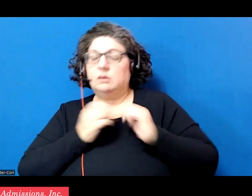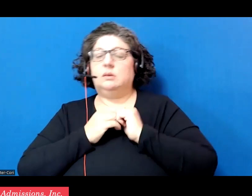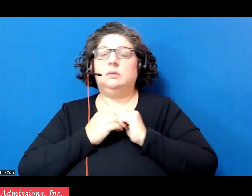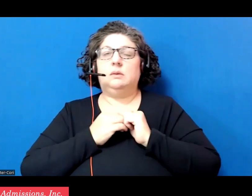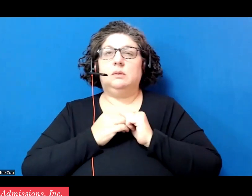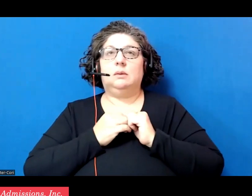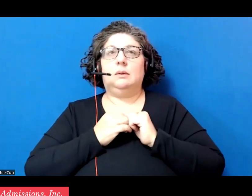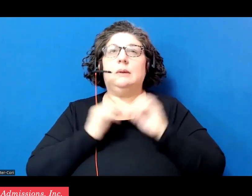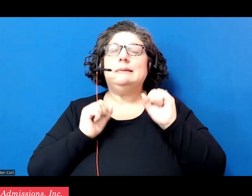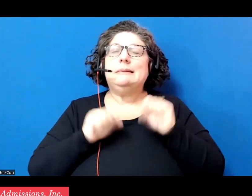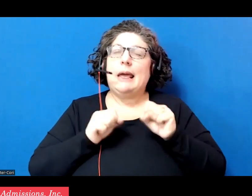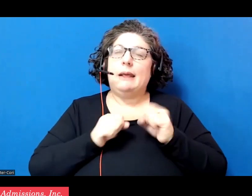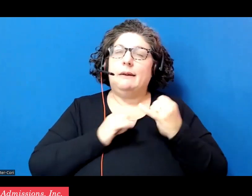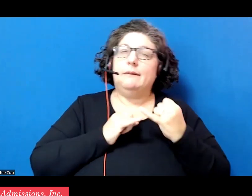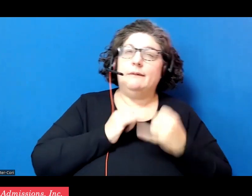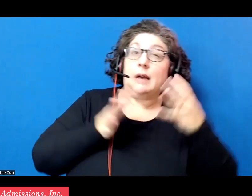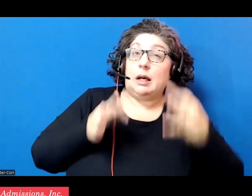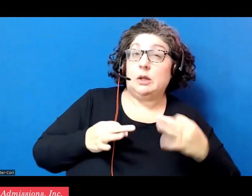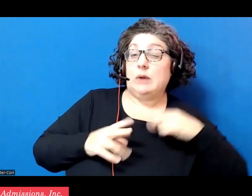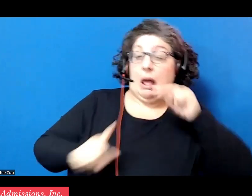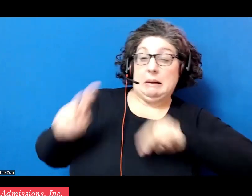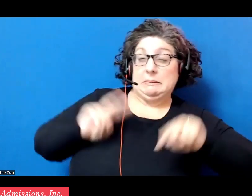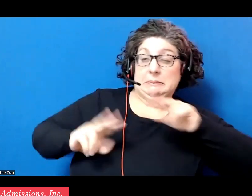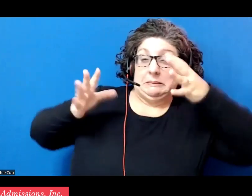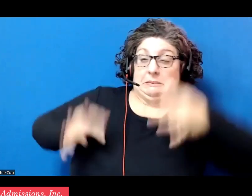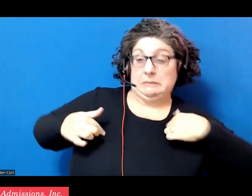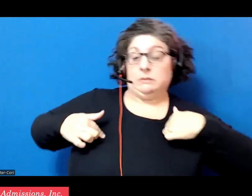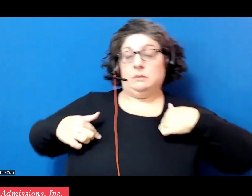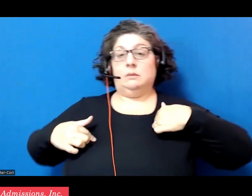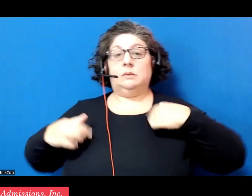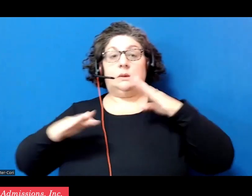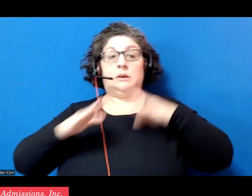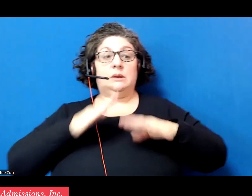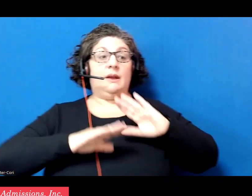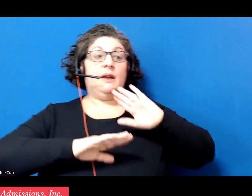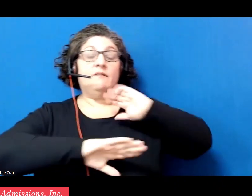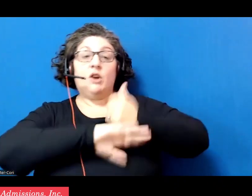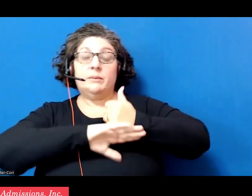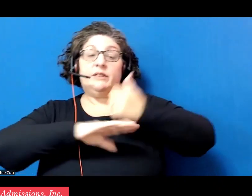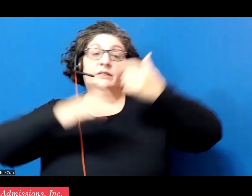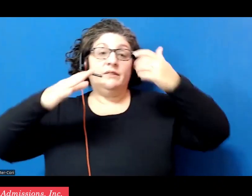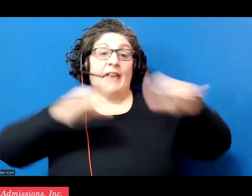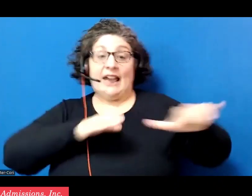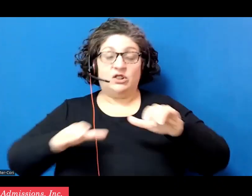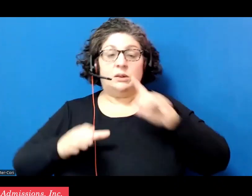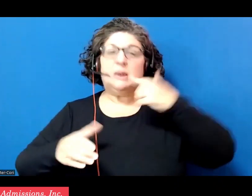Tentative conclusions that I draw from this is that basic affirmative action is likely to be struck down, I think.